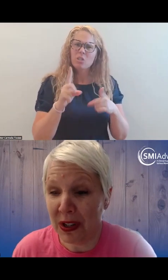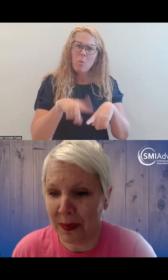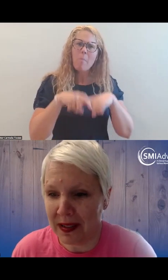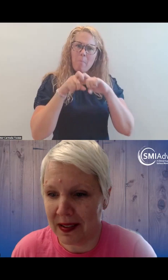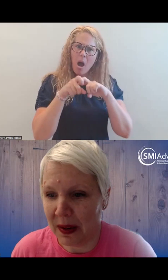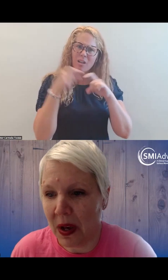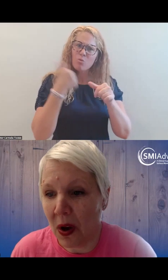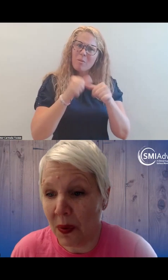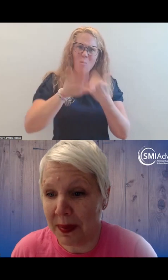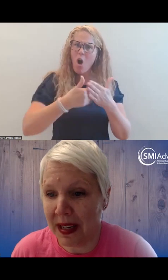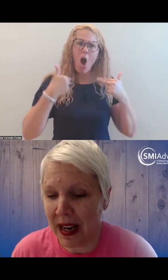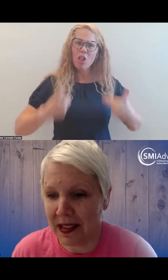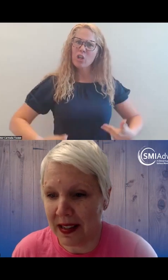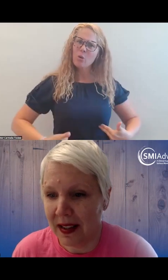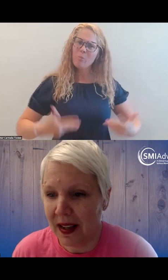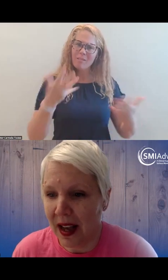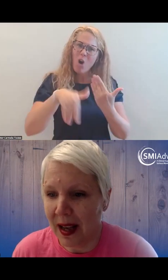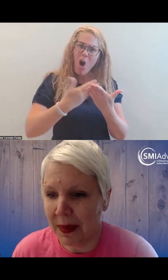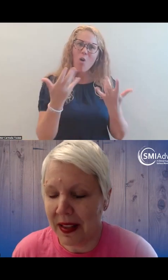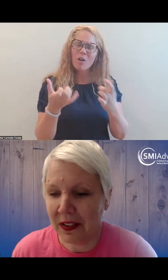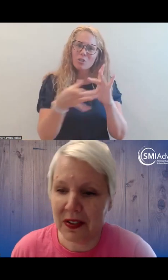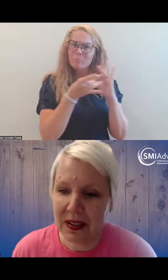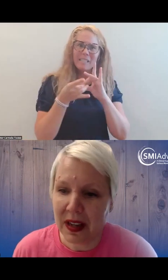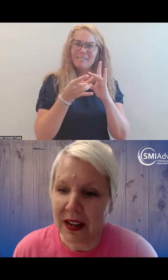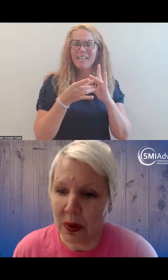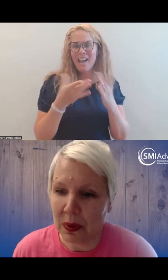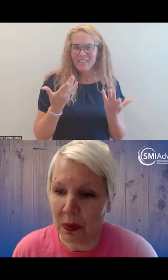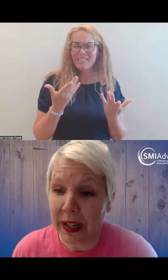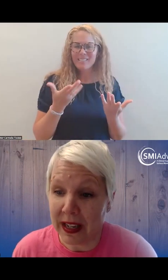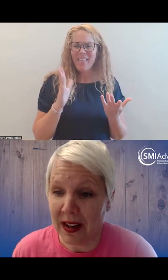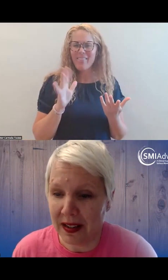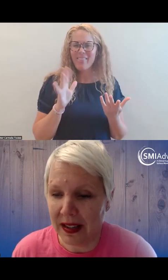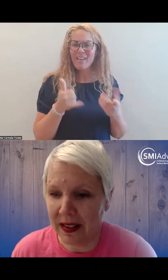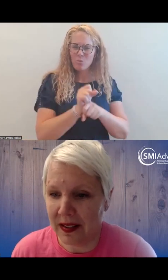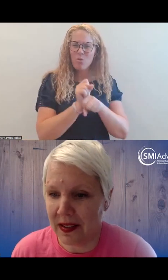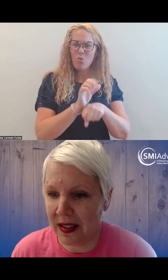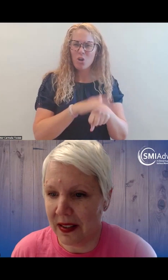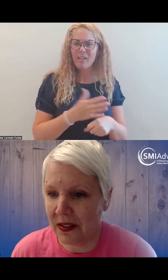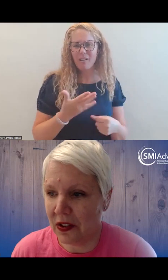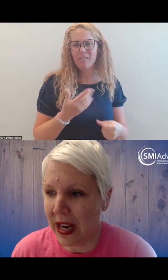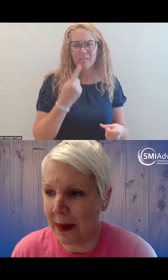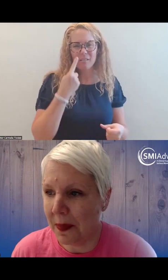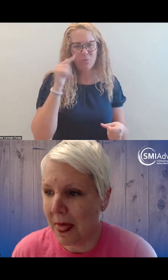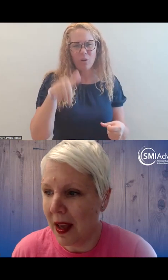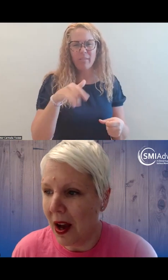HUMANS AND WE ALL WANT TO BE CONNECTED AND THAT IS KIND OF WHAT WE ARE WORKING ON IN THIS JAM.